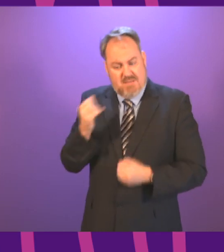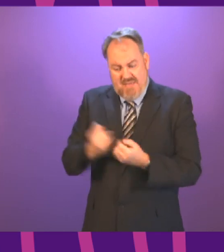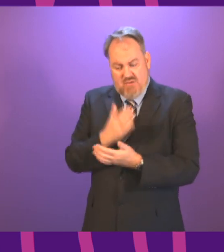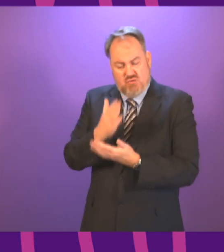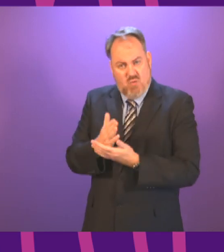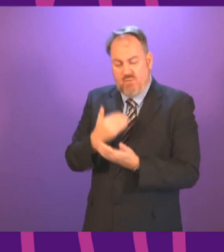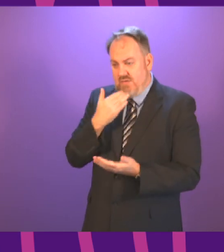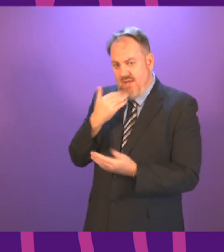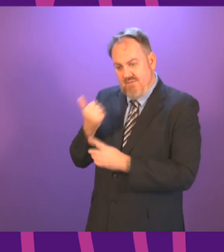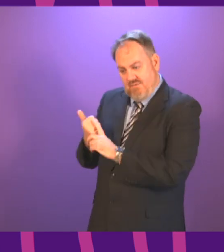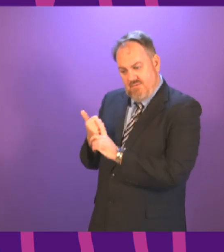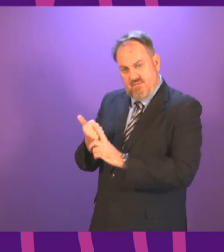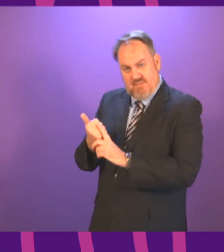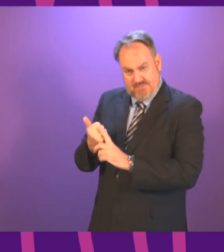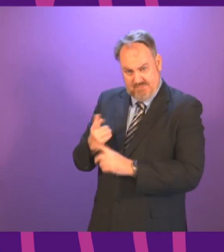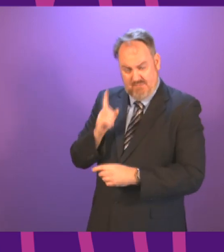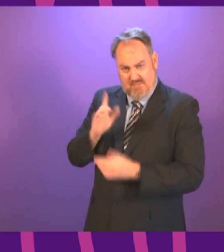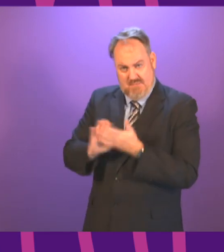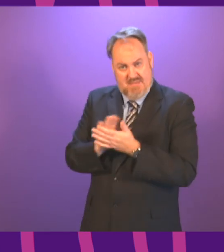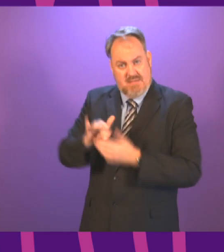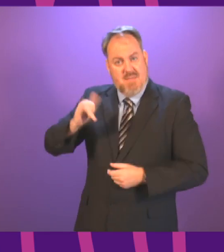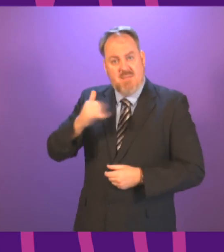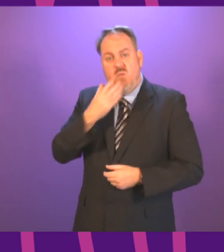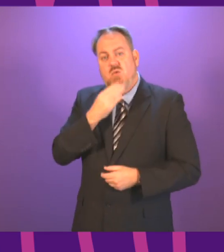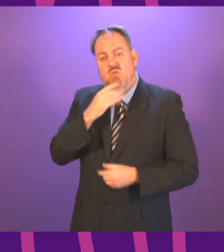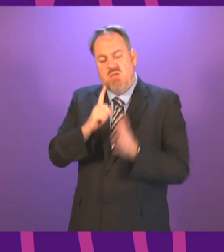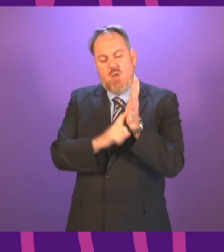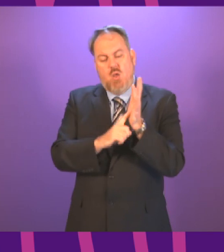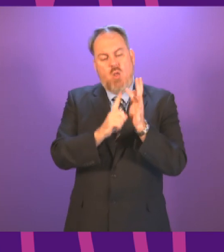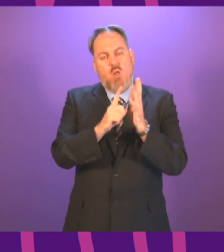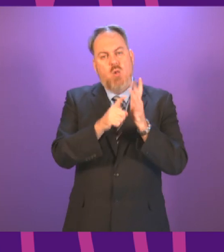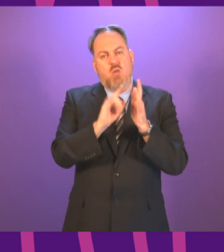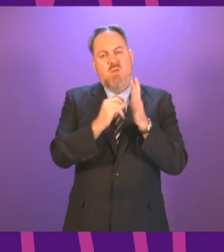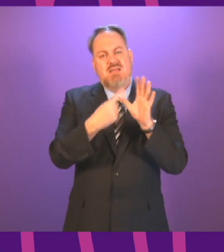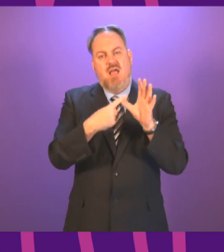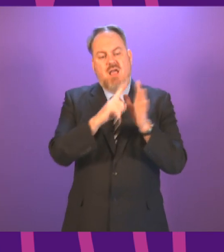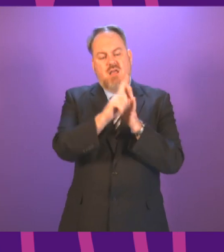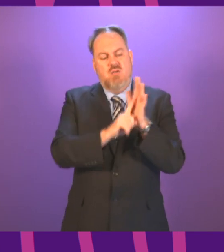place—we can, should it be required, use the NHS Louisa Jordan hospital for Covid capacity.